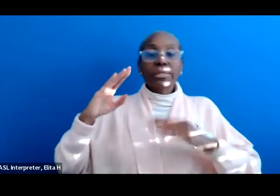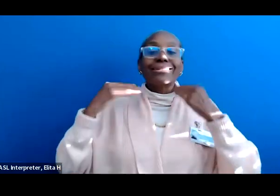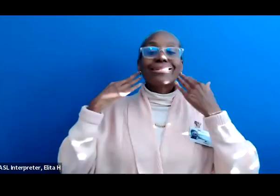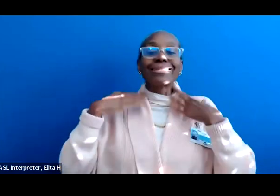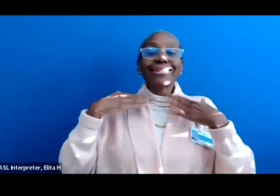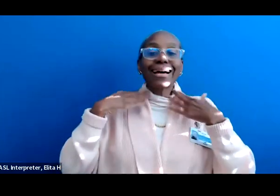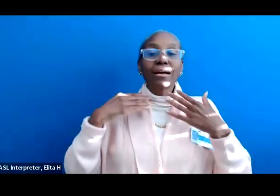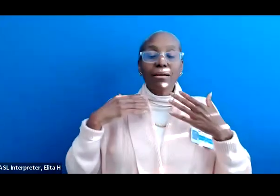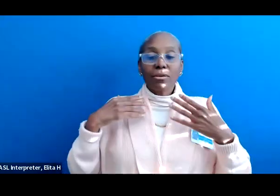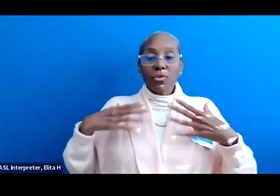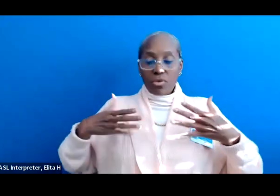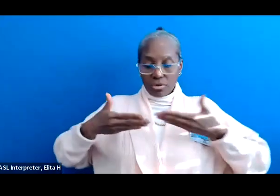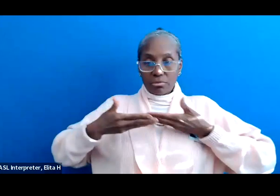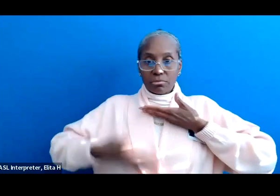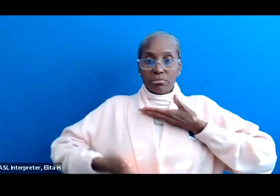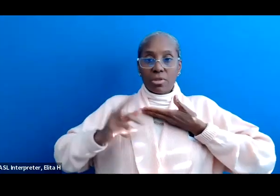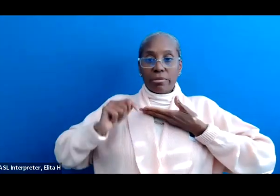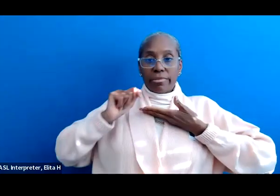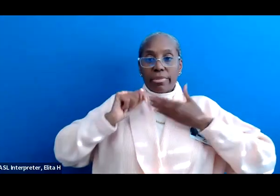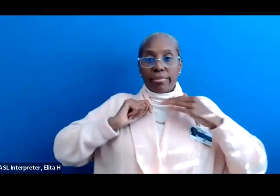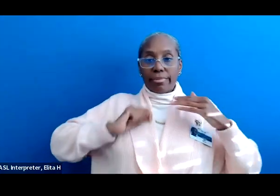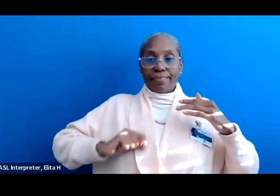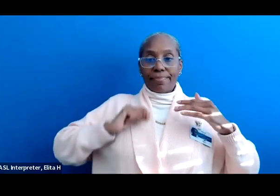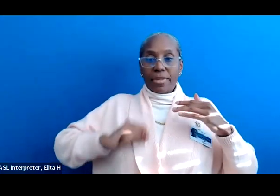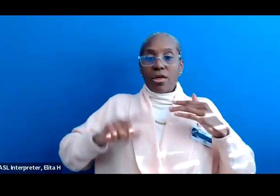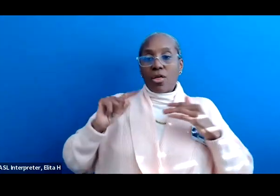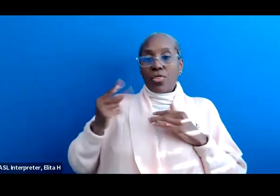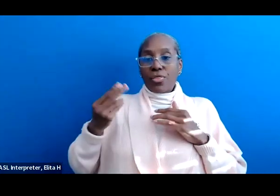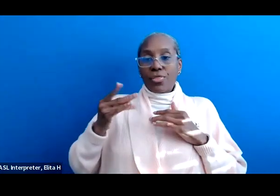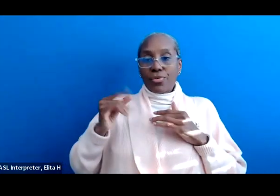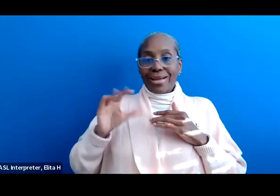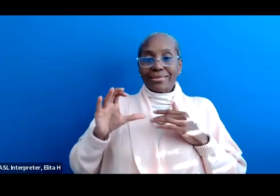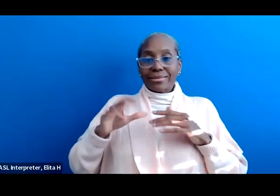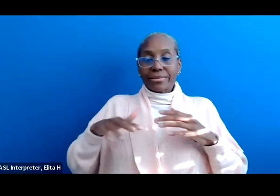their thoracic region, the part where your ribs come out of the vertebrae.